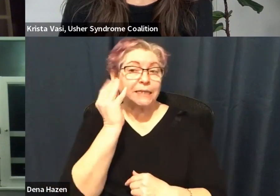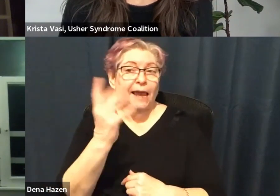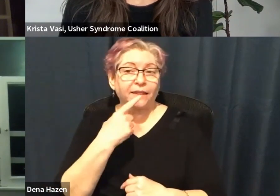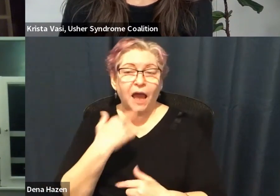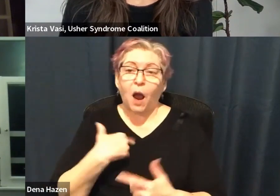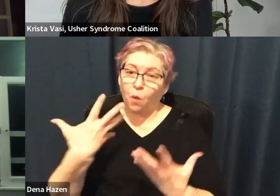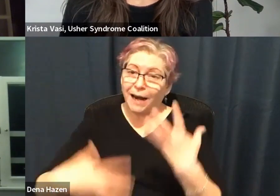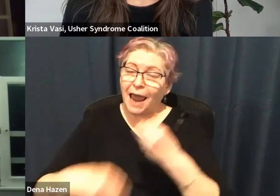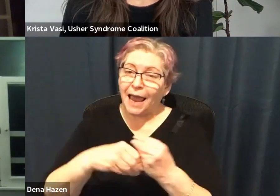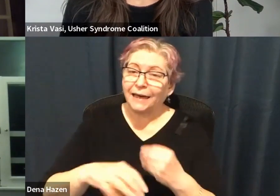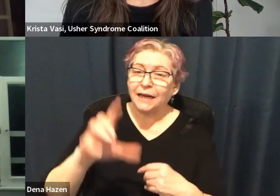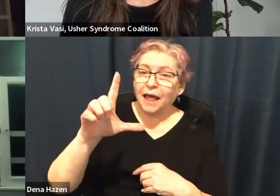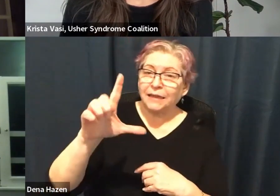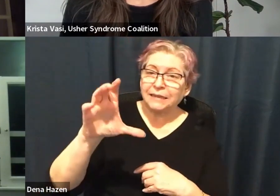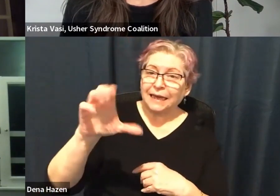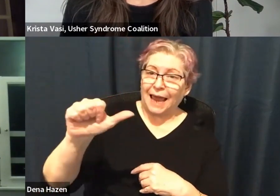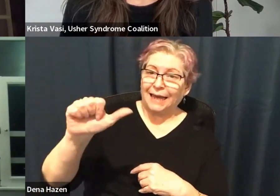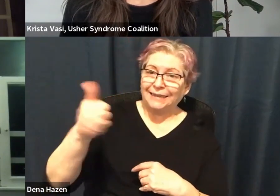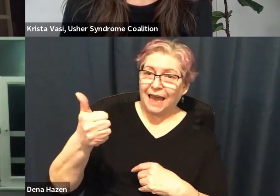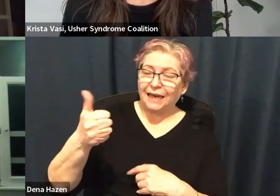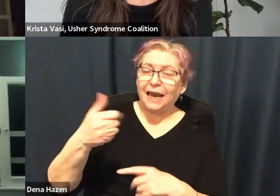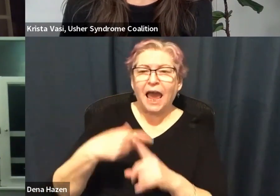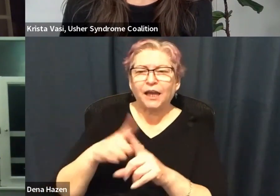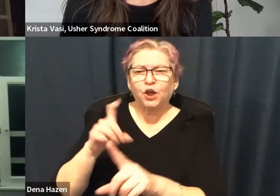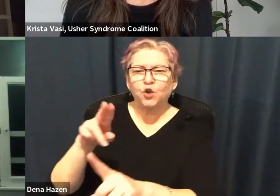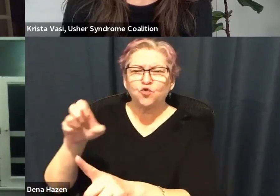In LCA10, and Doreen talked about our advancements,